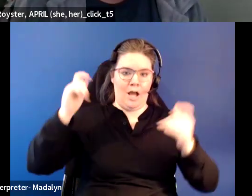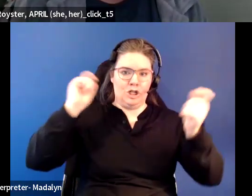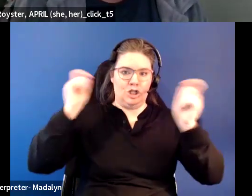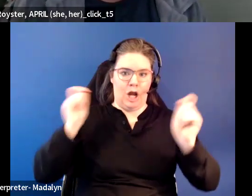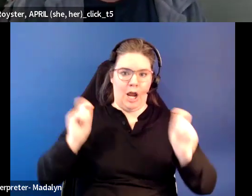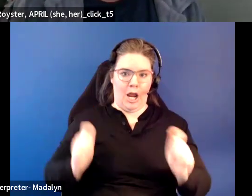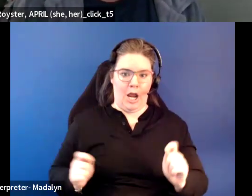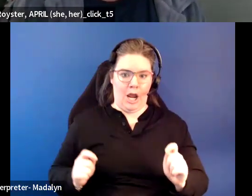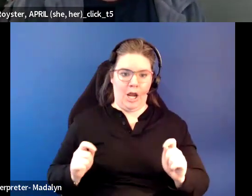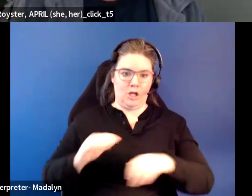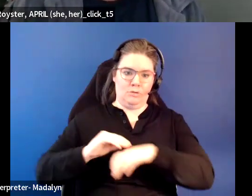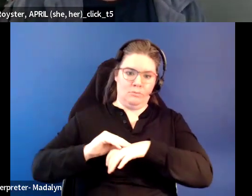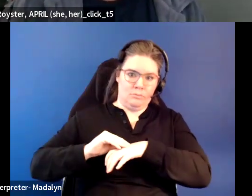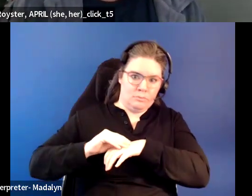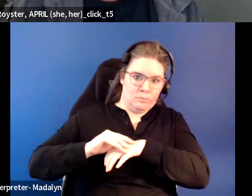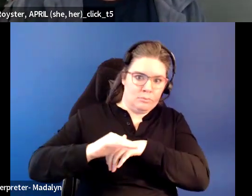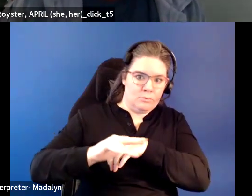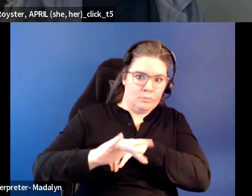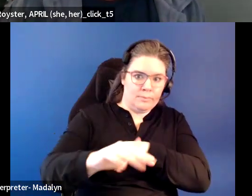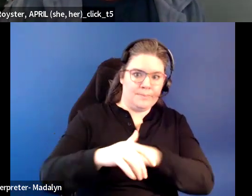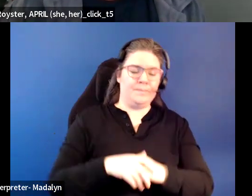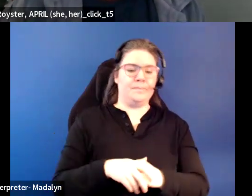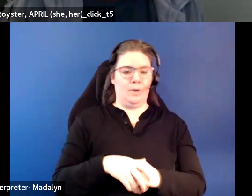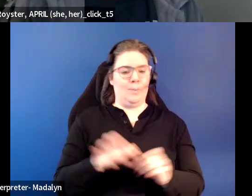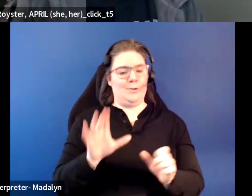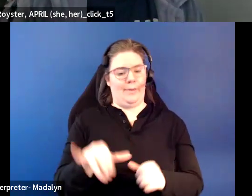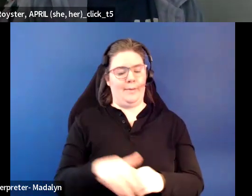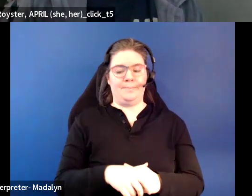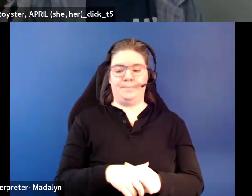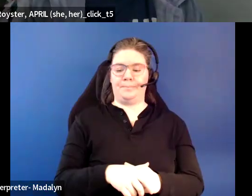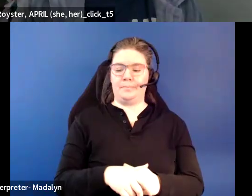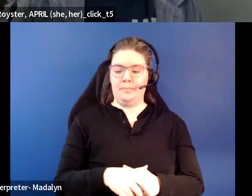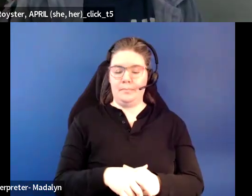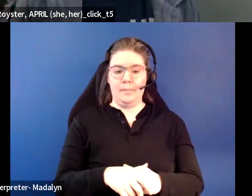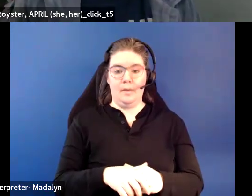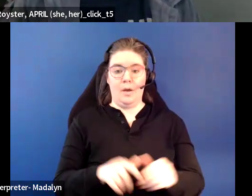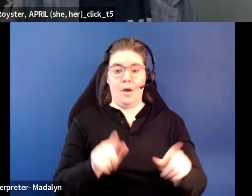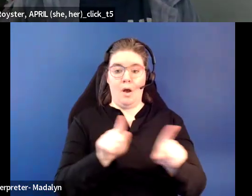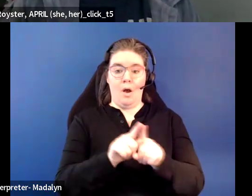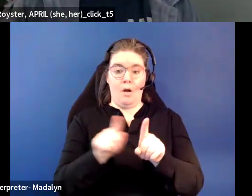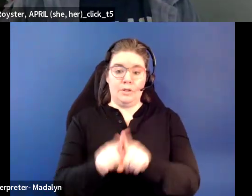Sierra Royster, APRIL (she, her): Been doing that. We also have we're working with